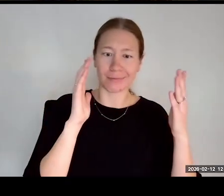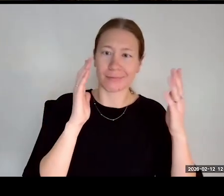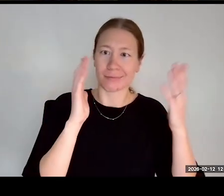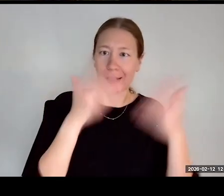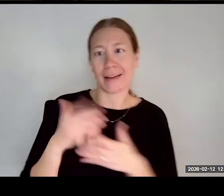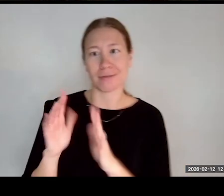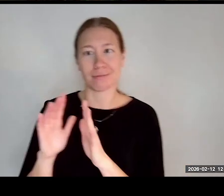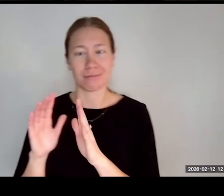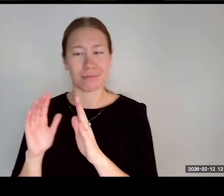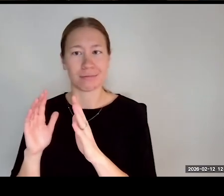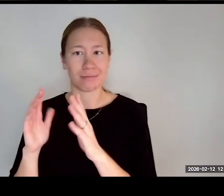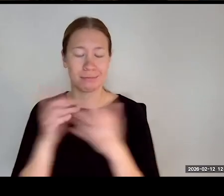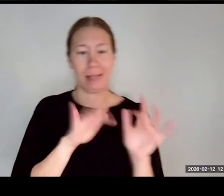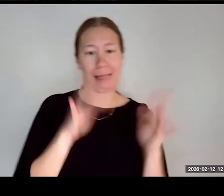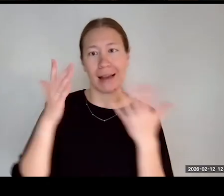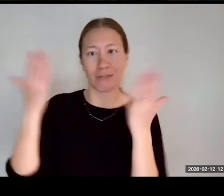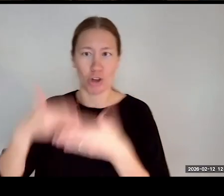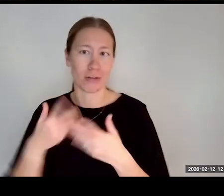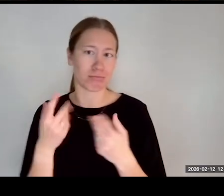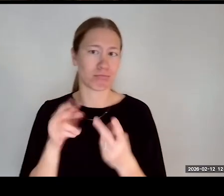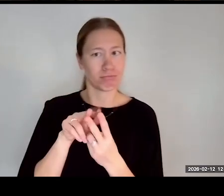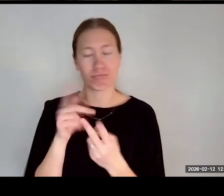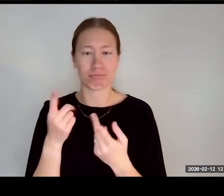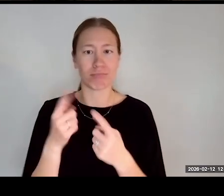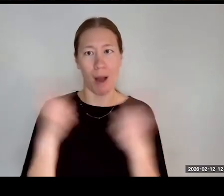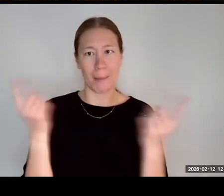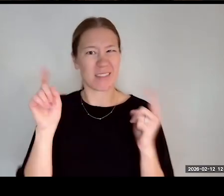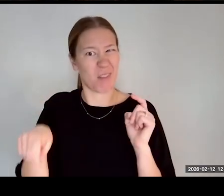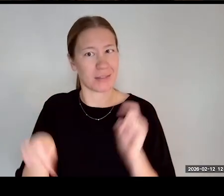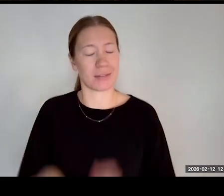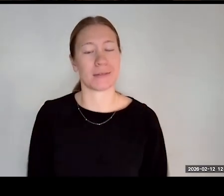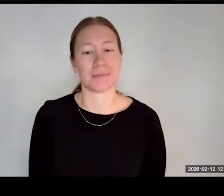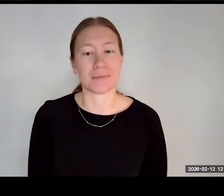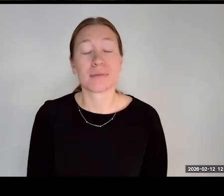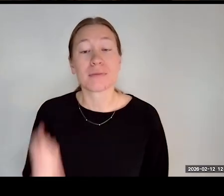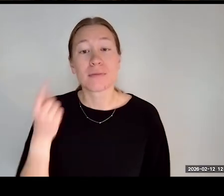or elements on top of a dark background. What we wanna make sure we avoid wherever possible is